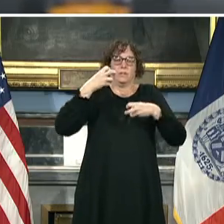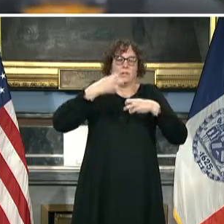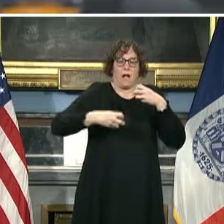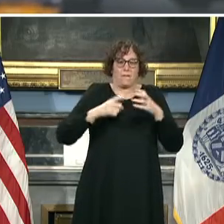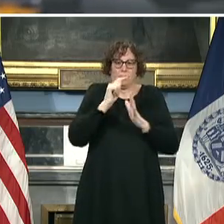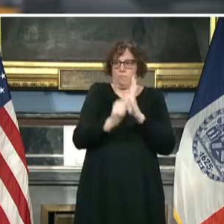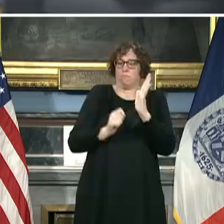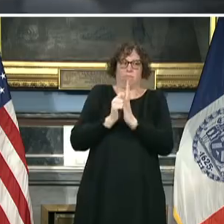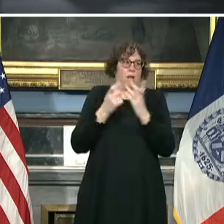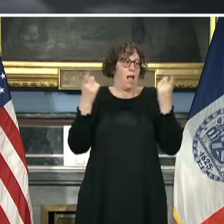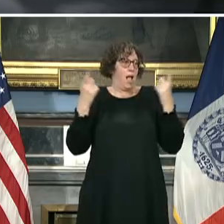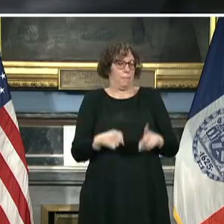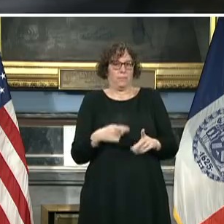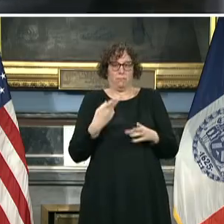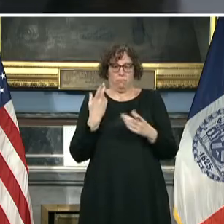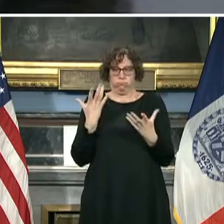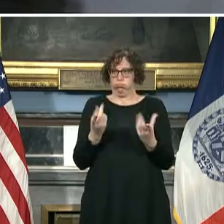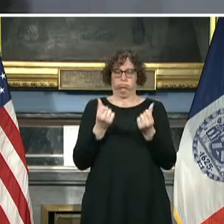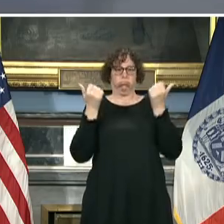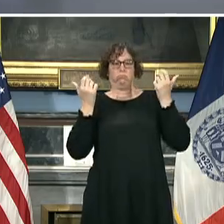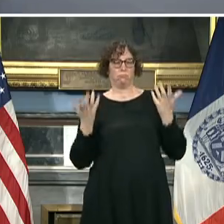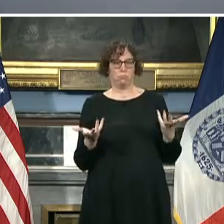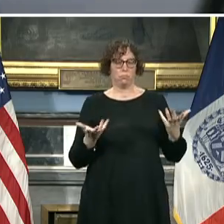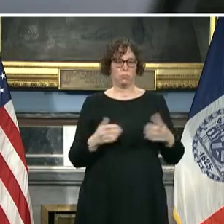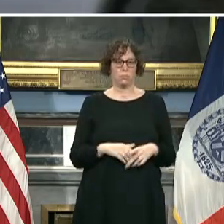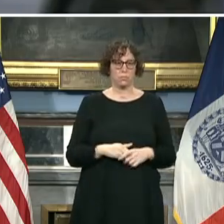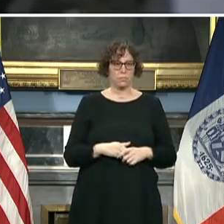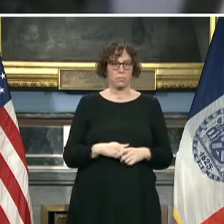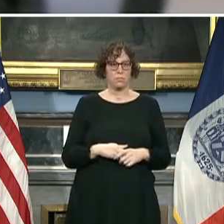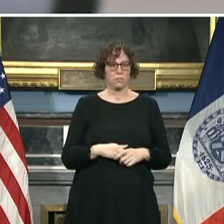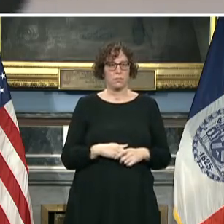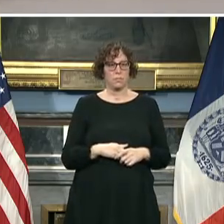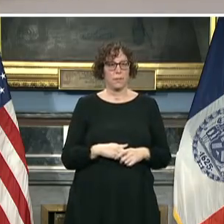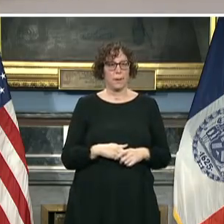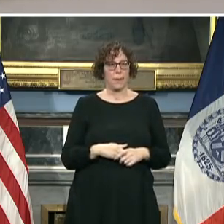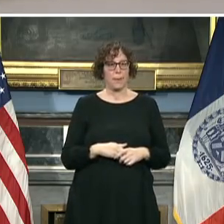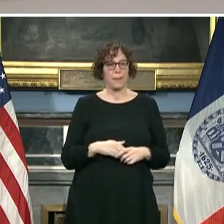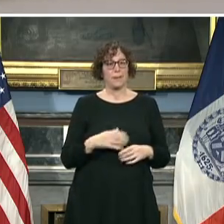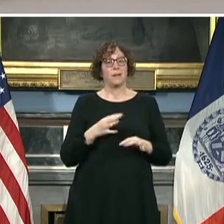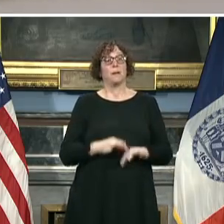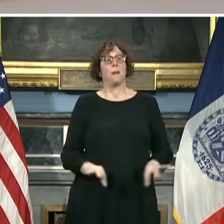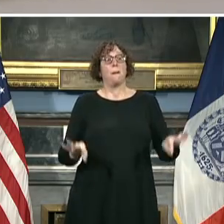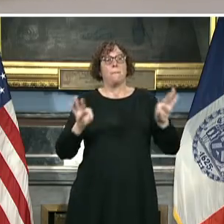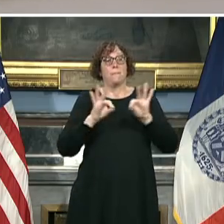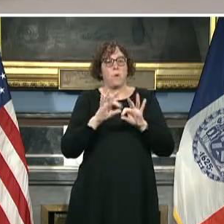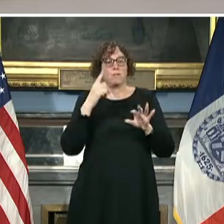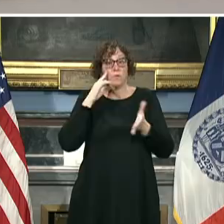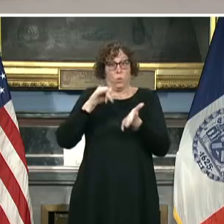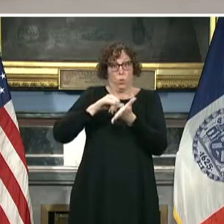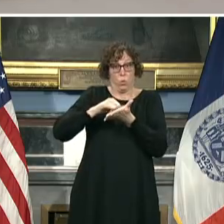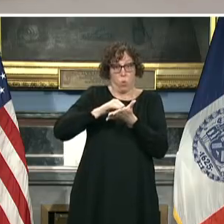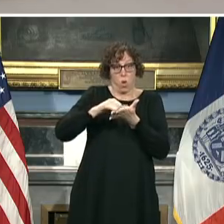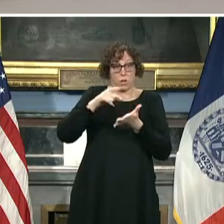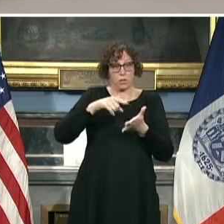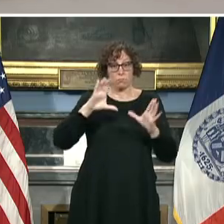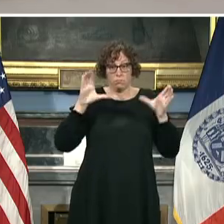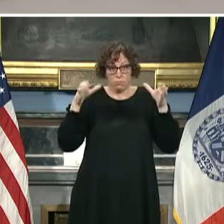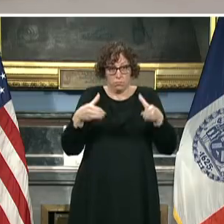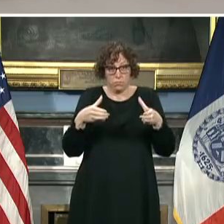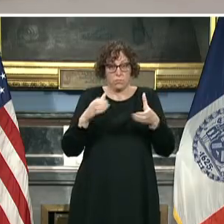IT IS A VERY DIFFICULT TIME TTHA WREE' ALL IN AND IT'S A REMINDER OF OUR COLLECTIVE HUMANITY, AND THE